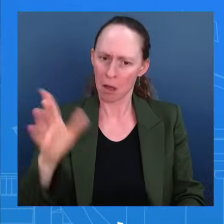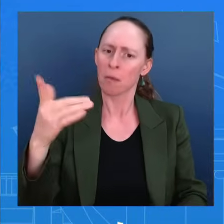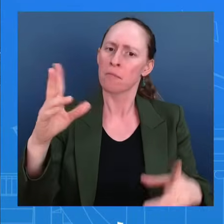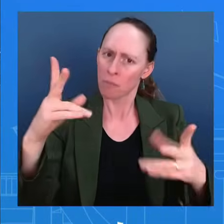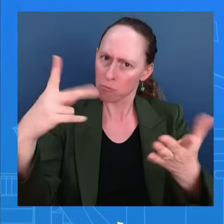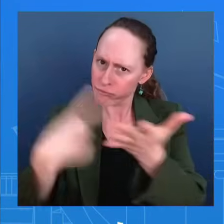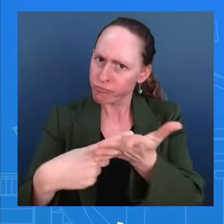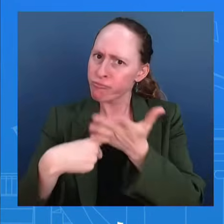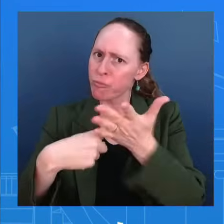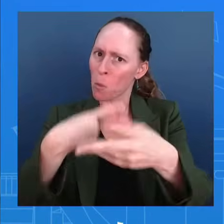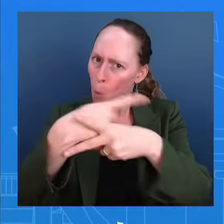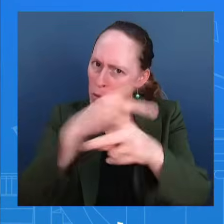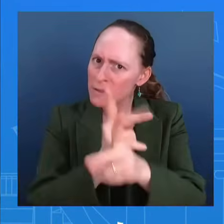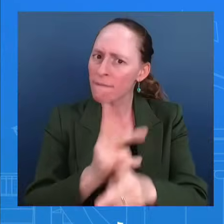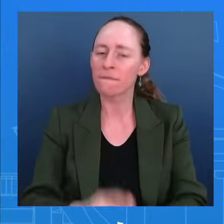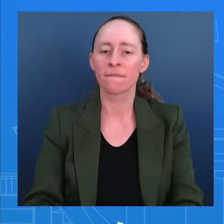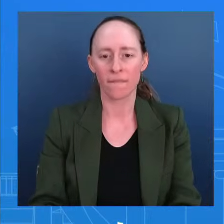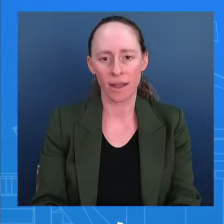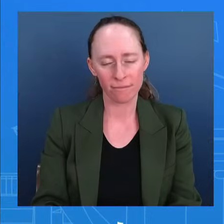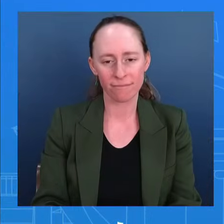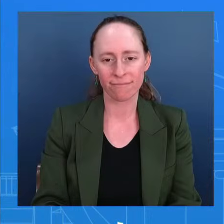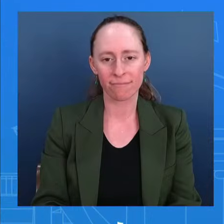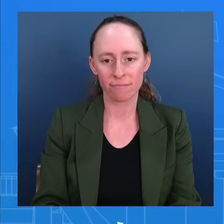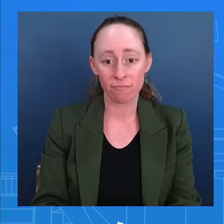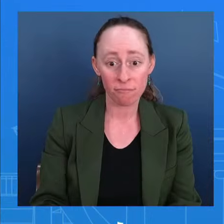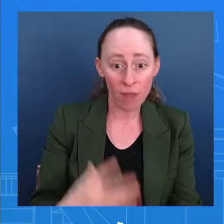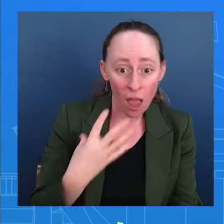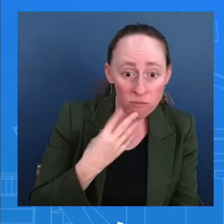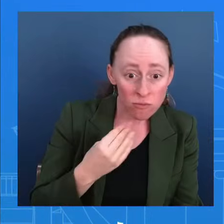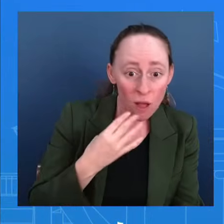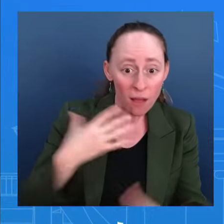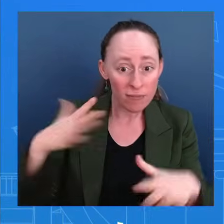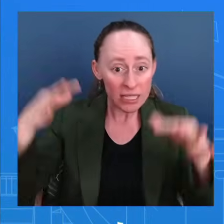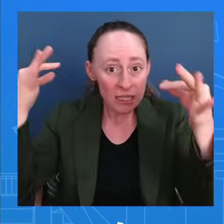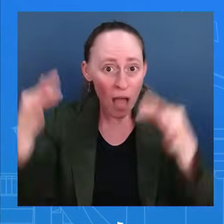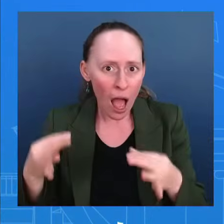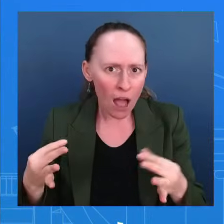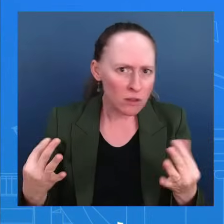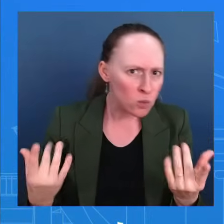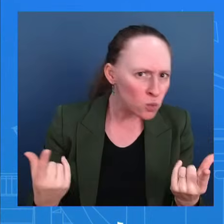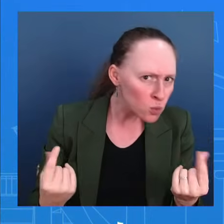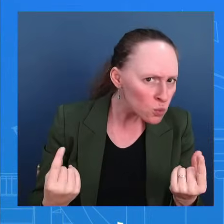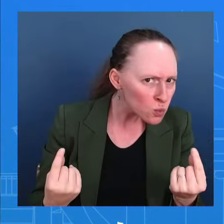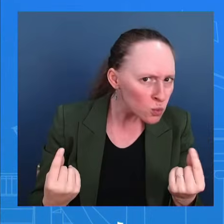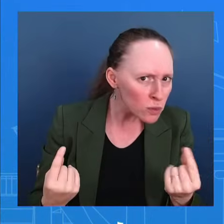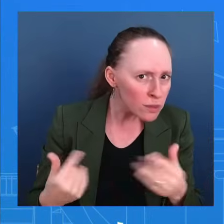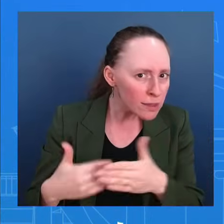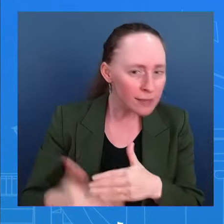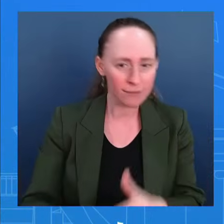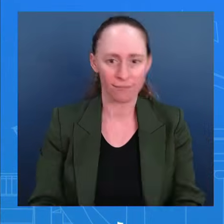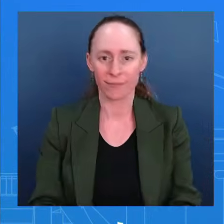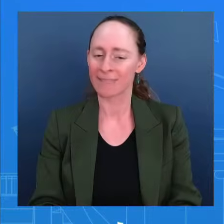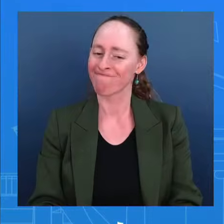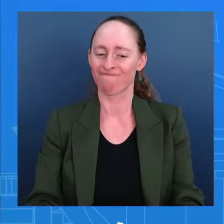Ms. Jean-Pierre: They continue to have a discussion on Israel response to the attacked -- Iran's attack last week. I'm not going to go into specifics or details.